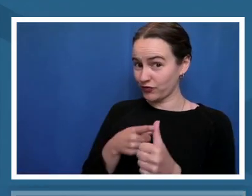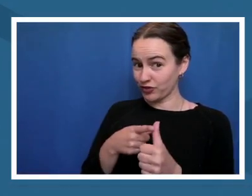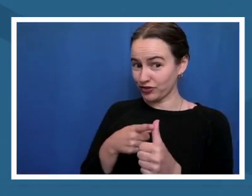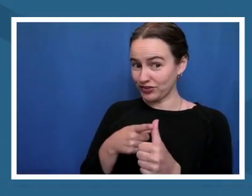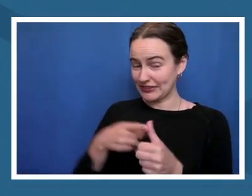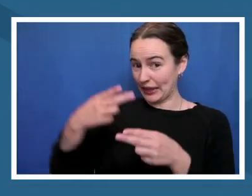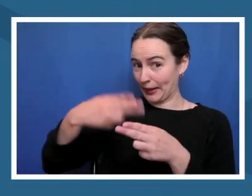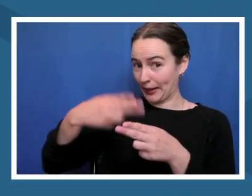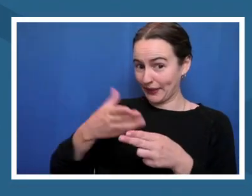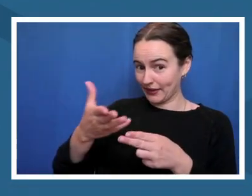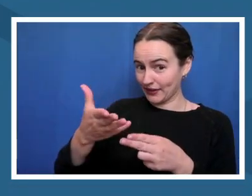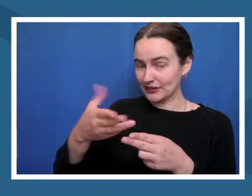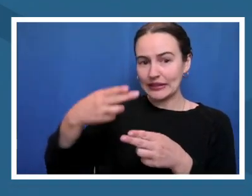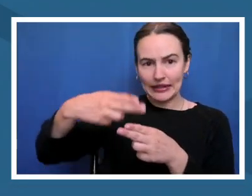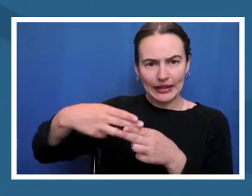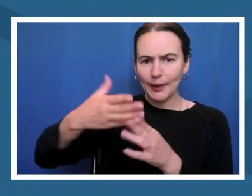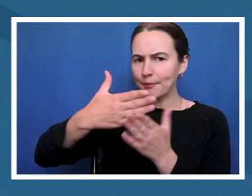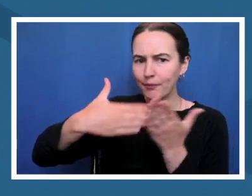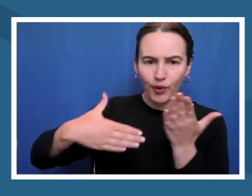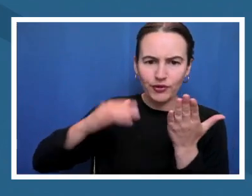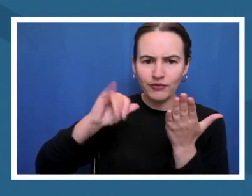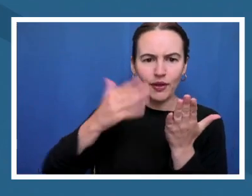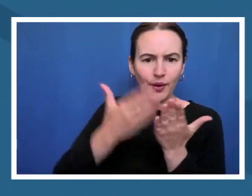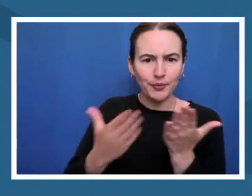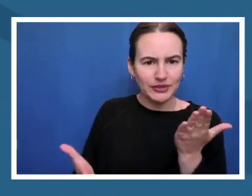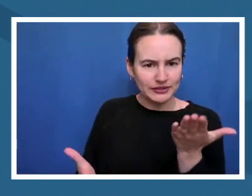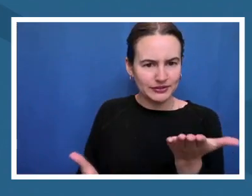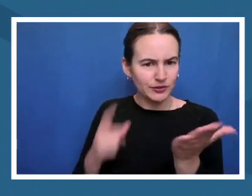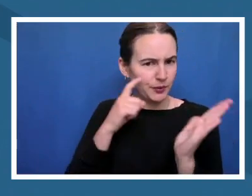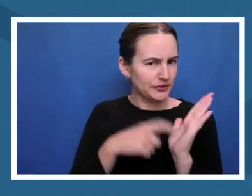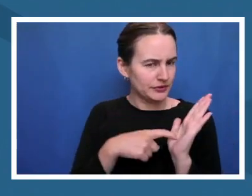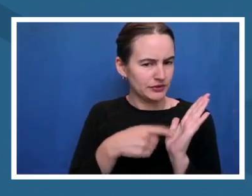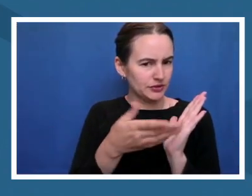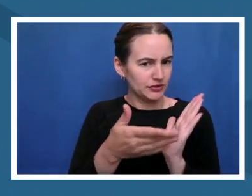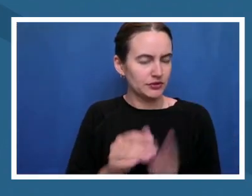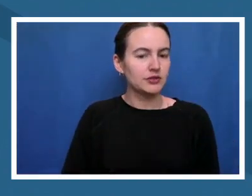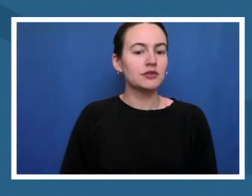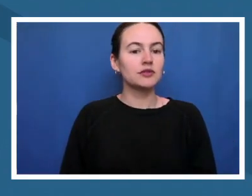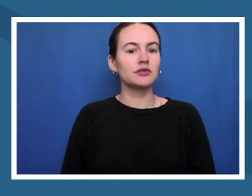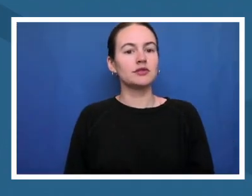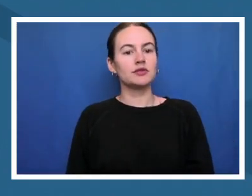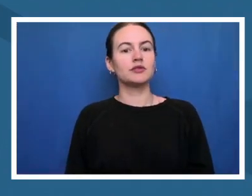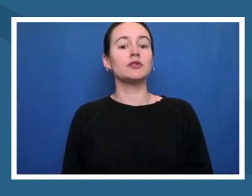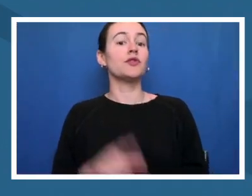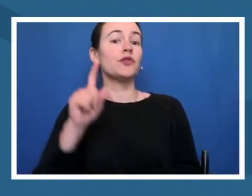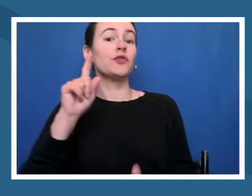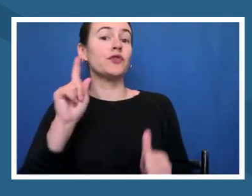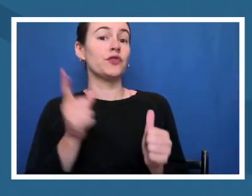feature or aspect of the object that you notice